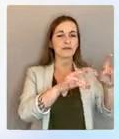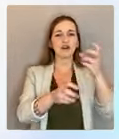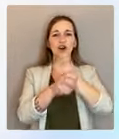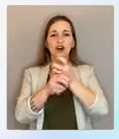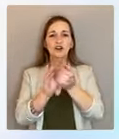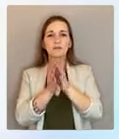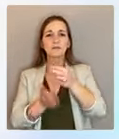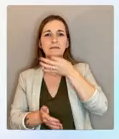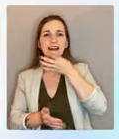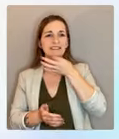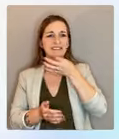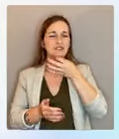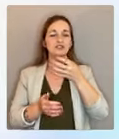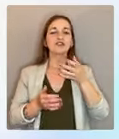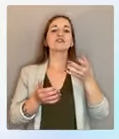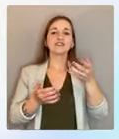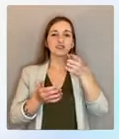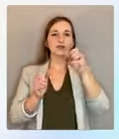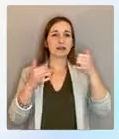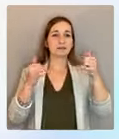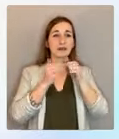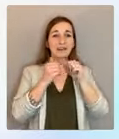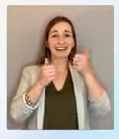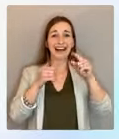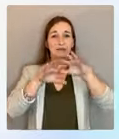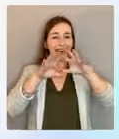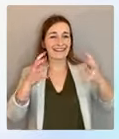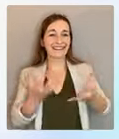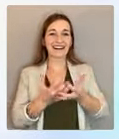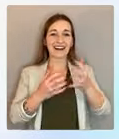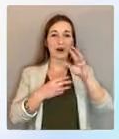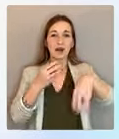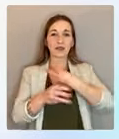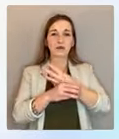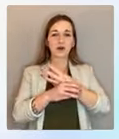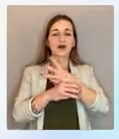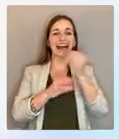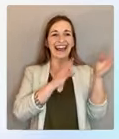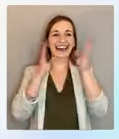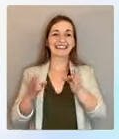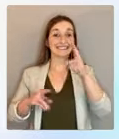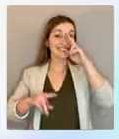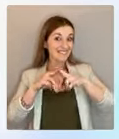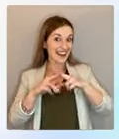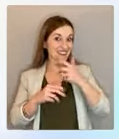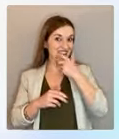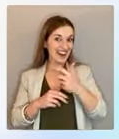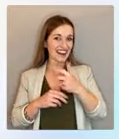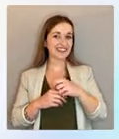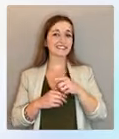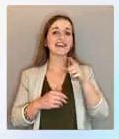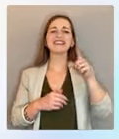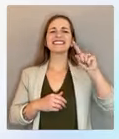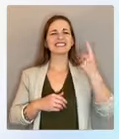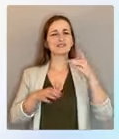You can play with anyone, anywhere in the world. And most importantly, it's fun to watch. This is the first step in a very long journey